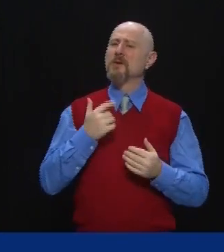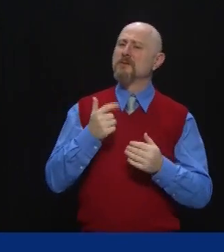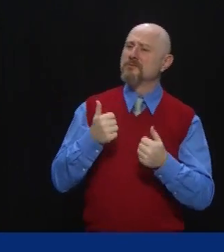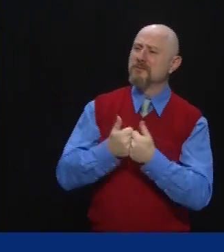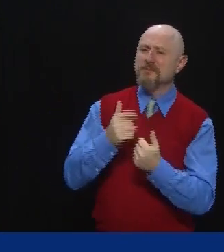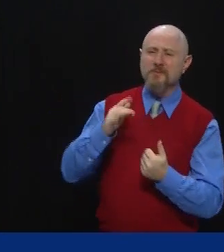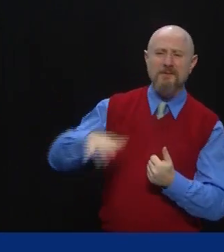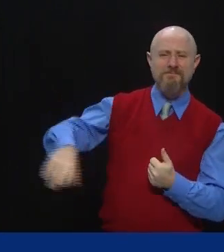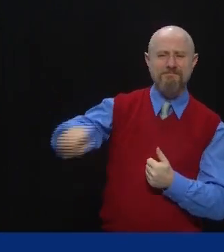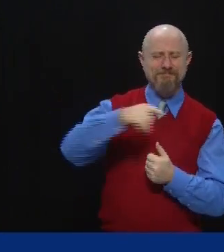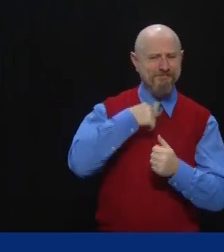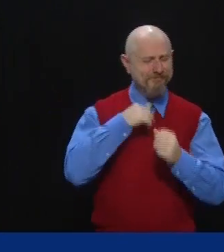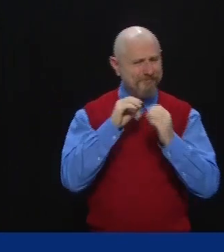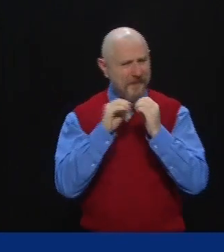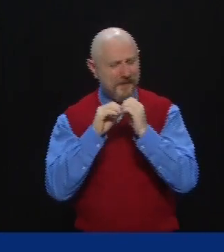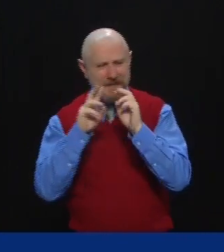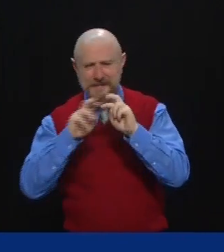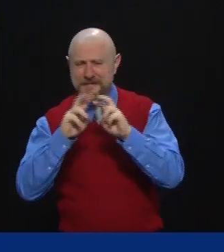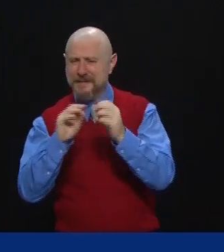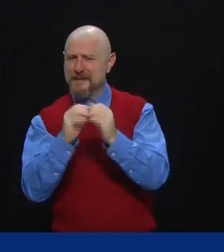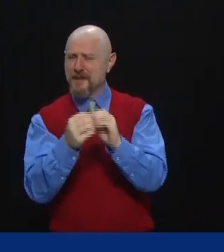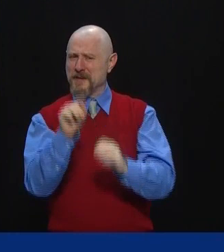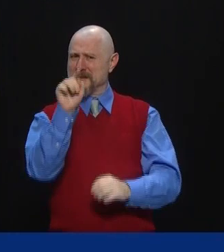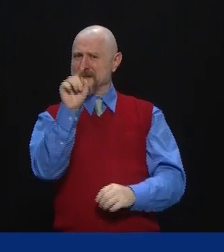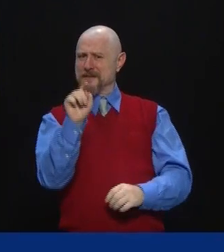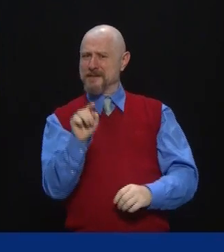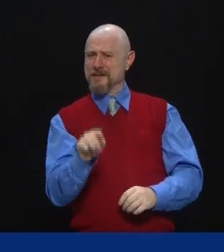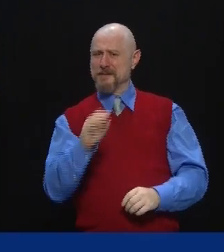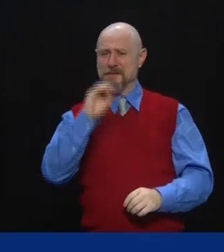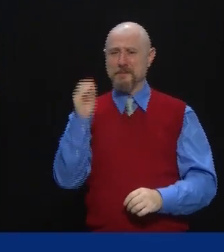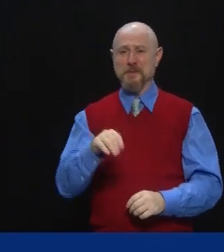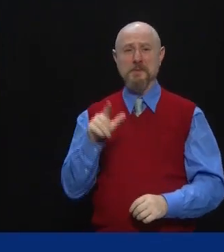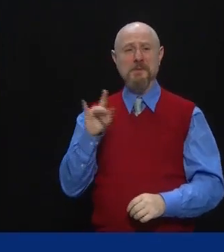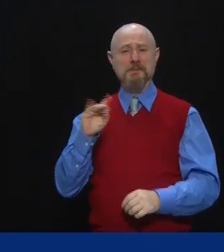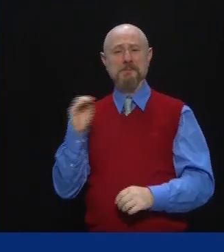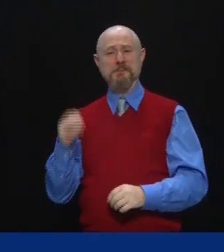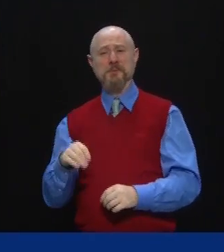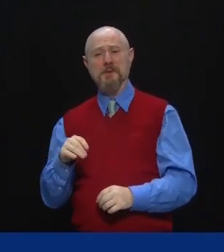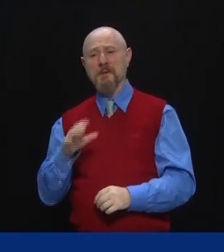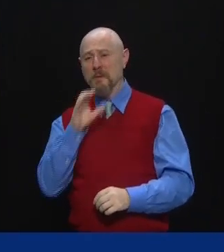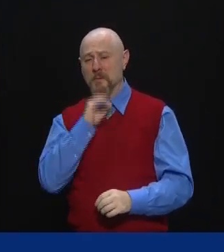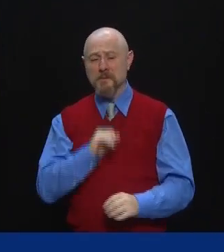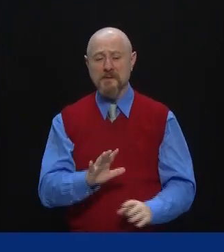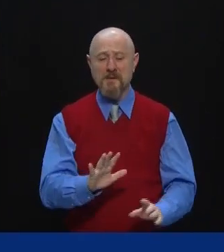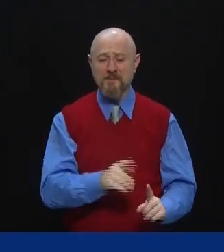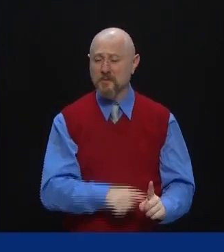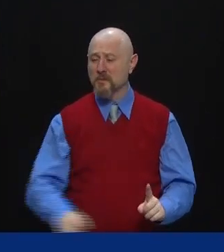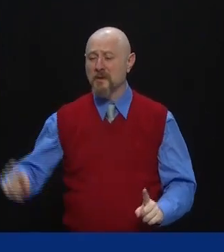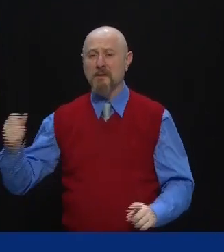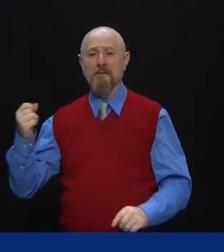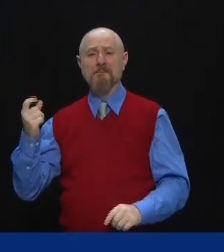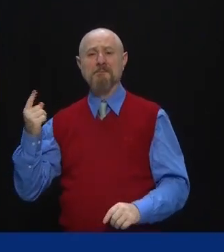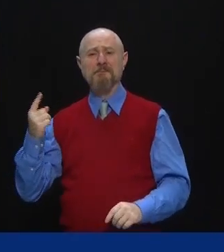TWO TO THREE DAYS. ALL IT TAKES. AND OUR CHALLENGE CONTINUES TO BE LOOK AT NUMBERS HERE.